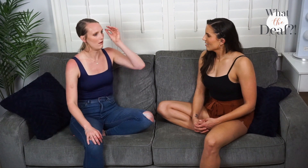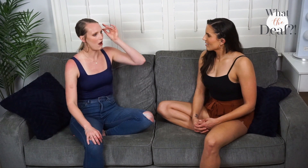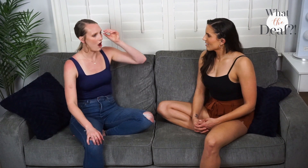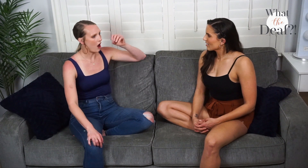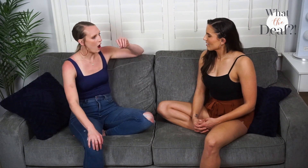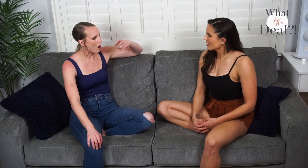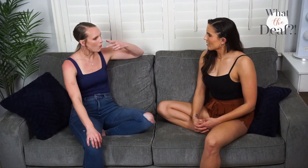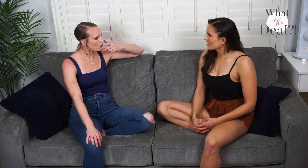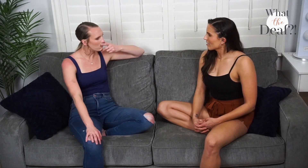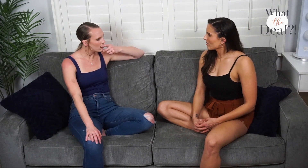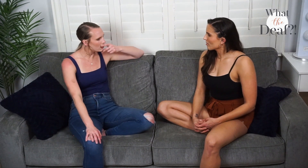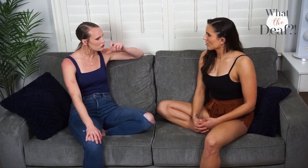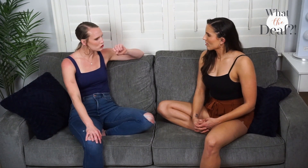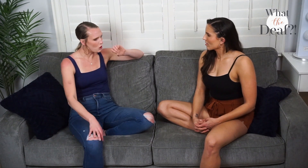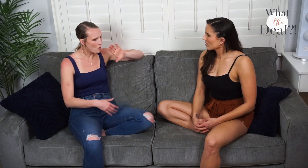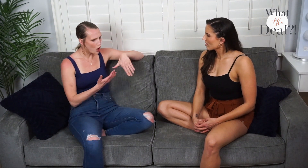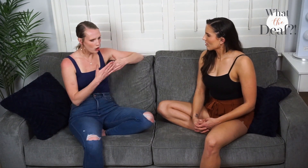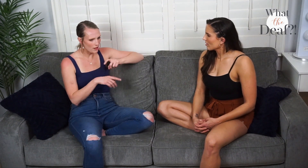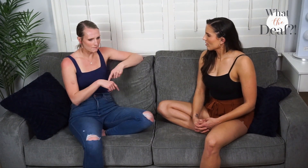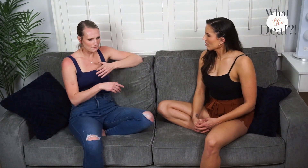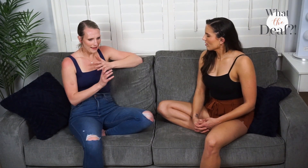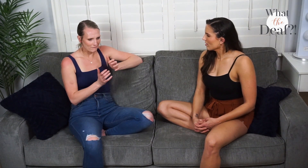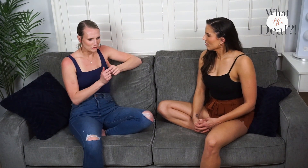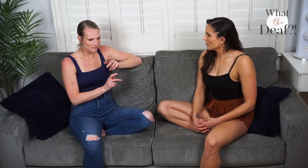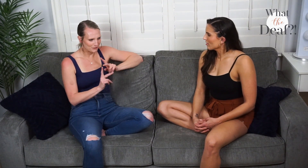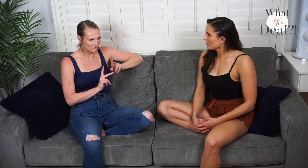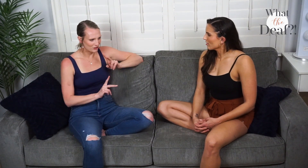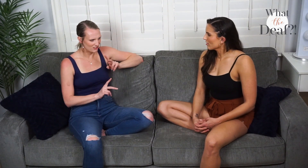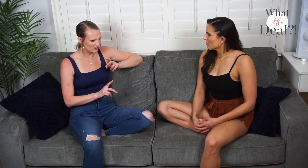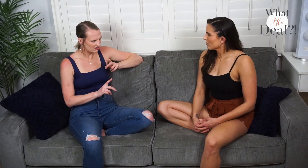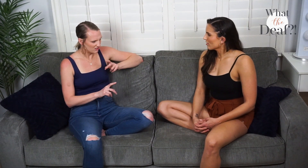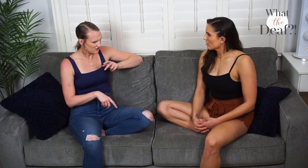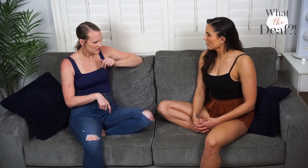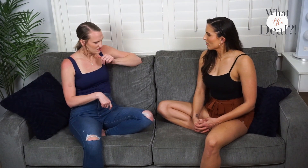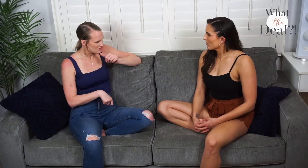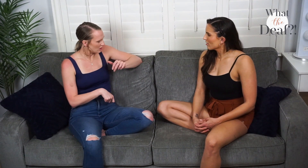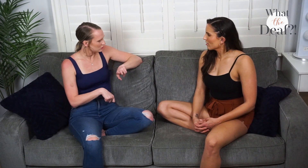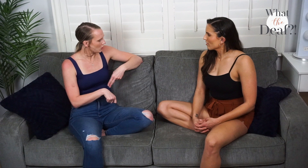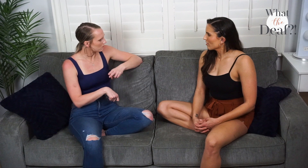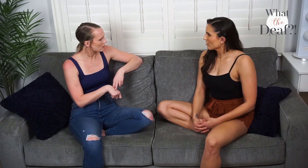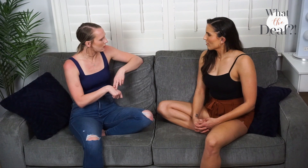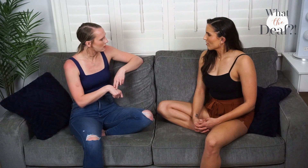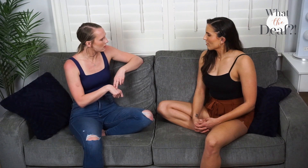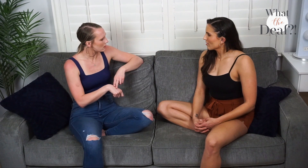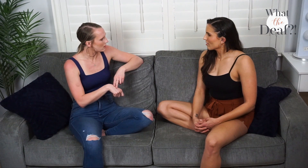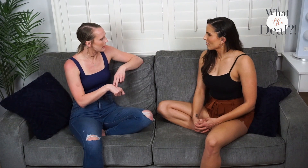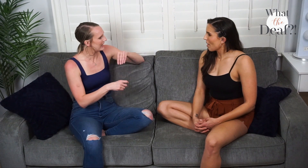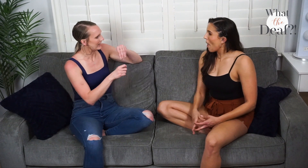it gets me thinking and I'm like, oh, so this whole time my conversations with people are not typically normal